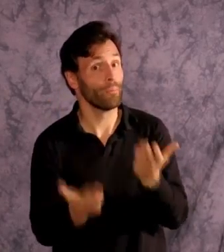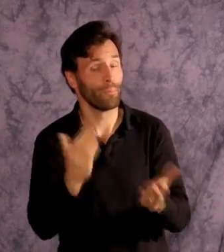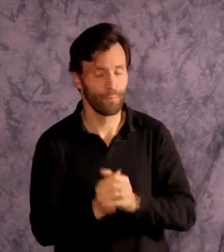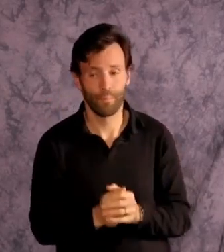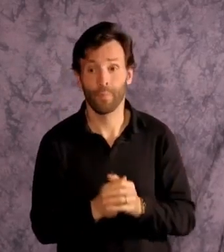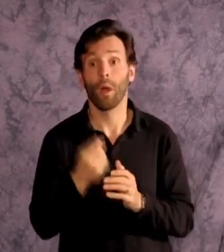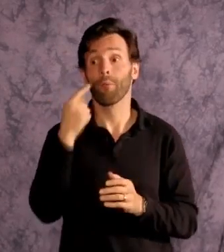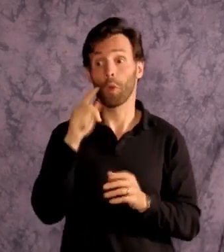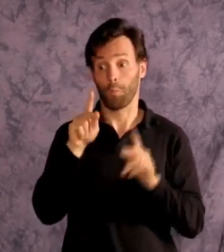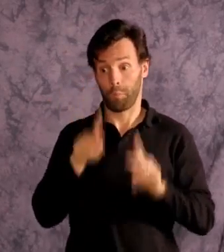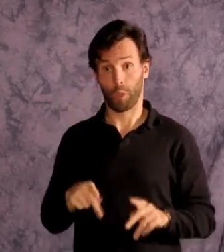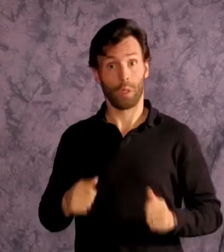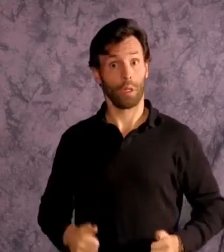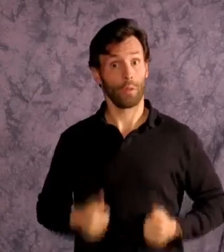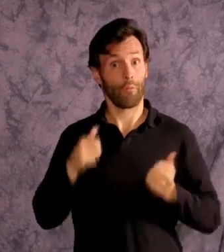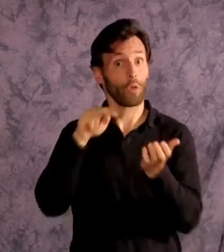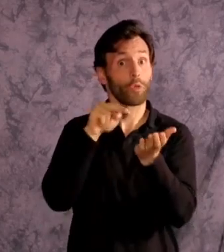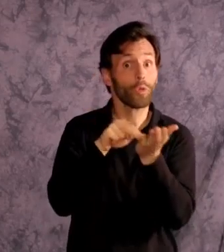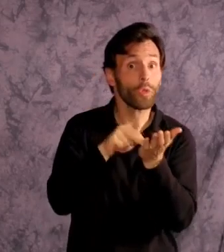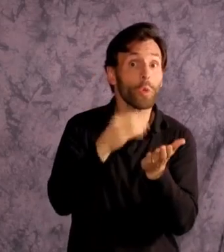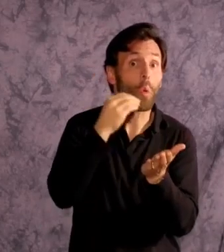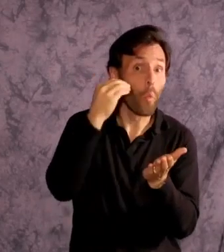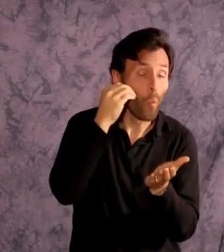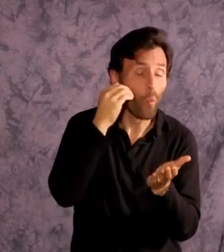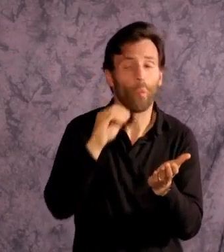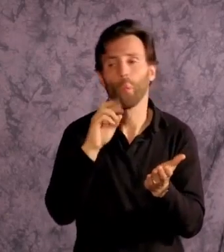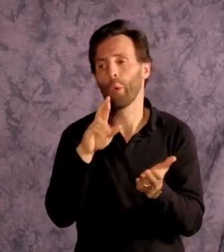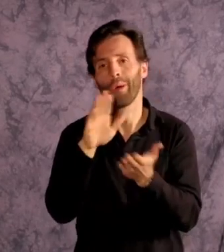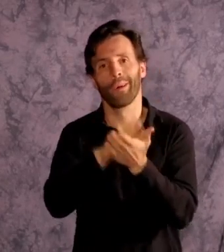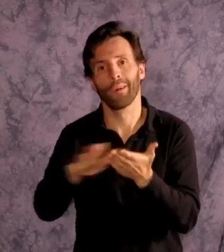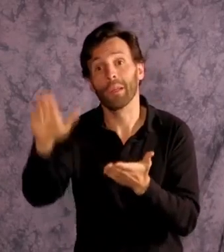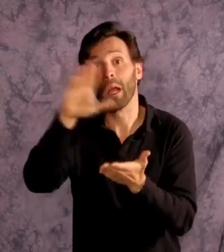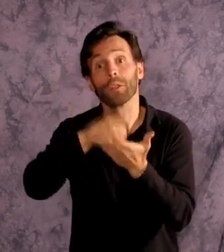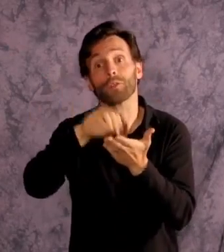that may undermine election integrity.